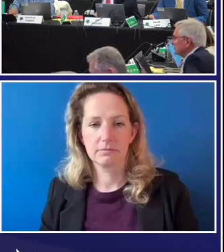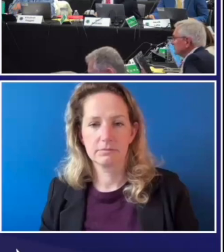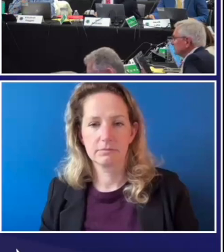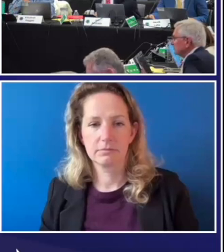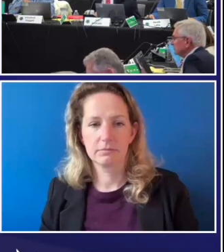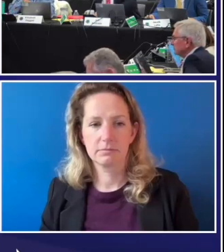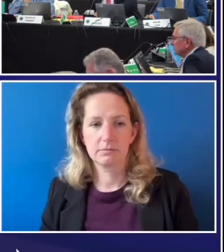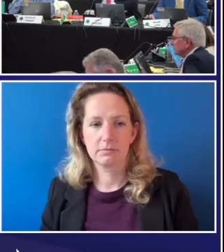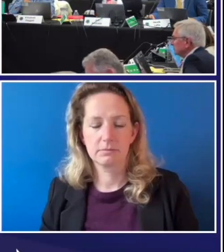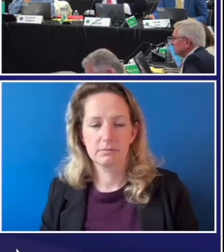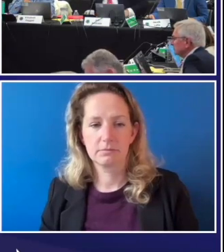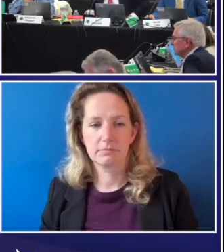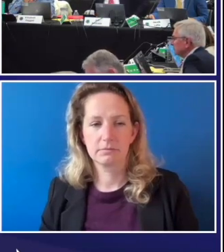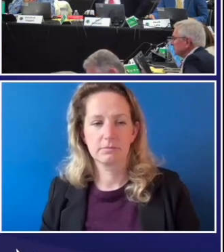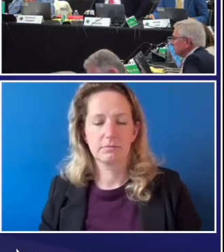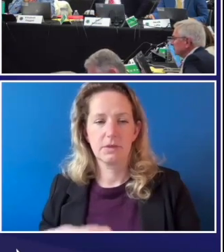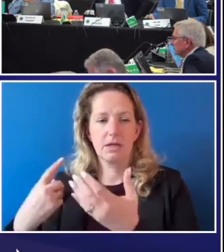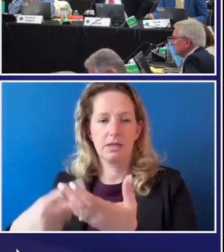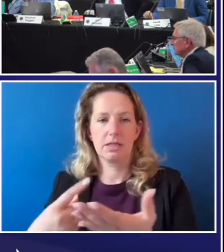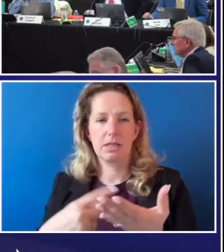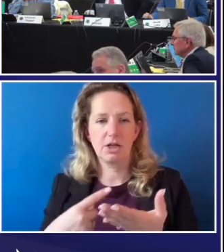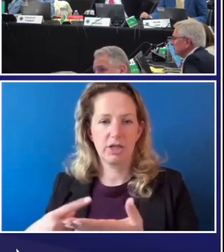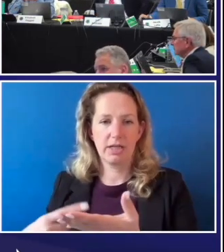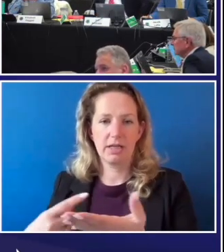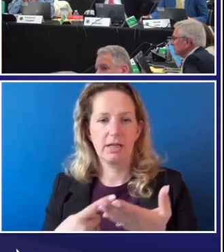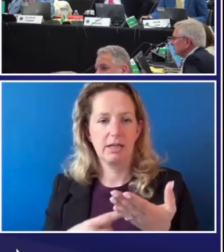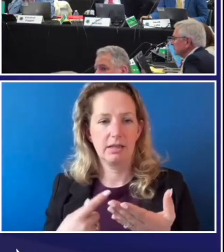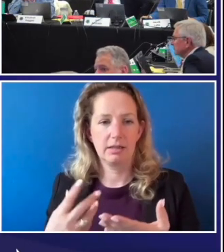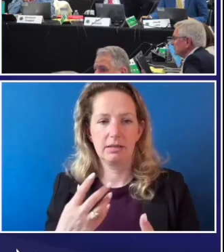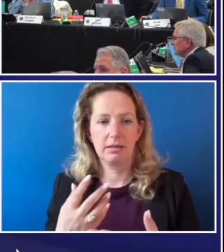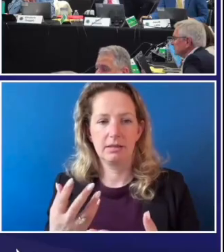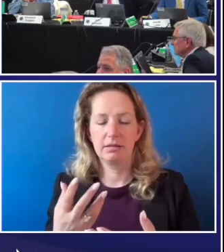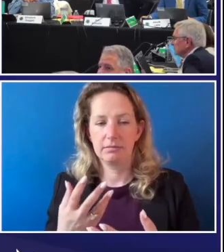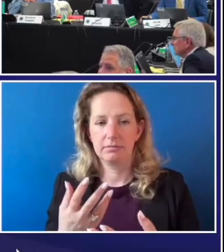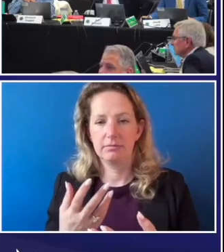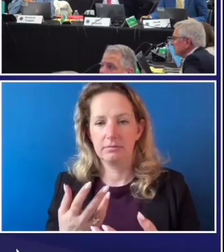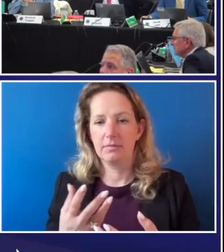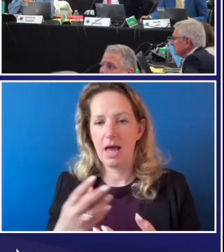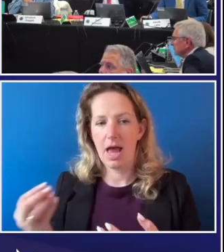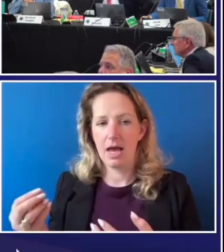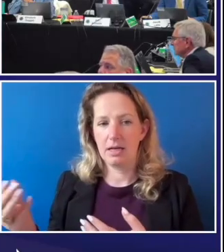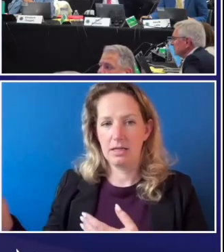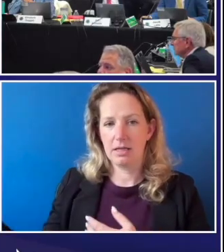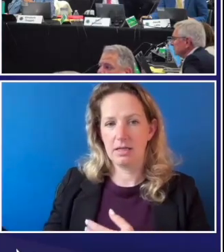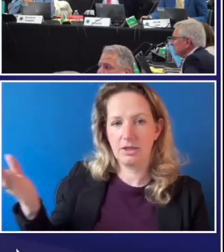This was due to discussion of the table and a suggestion, um, from, uh, the student from, I can't remember whether